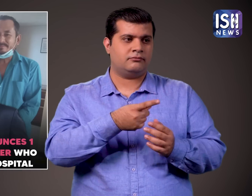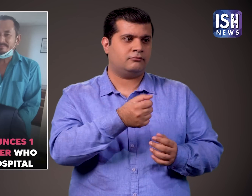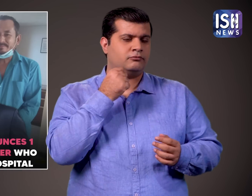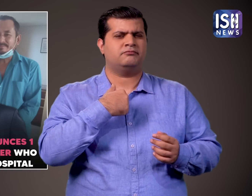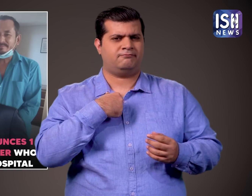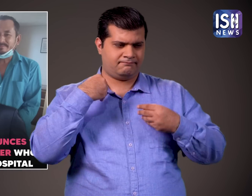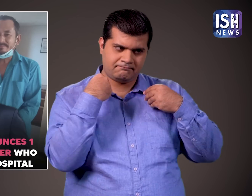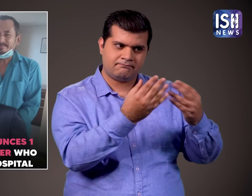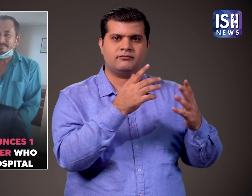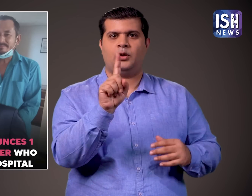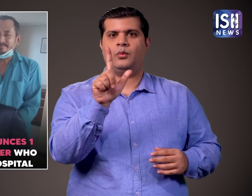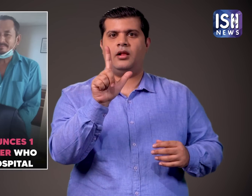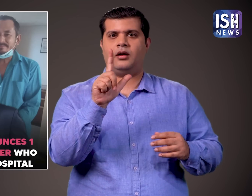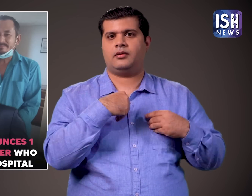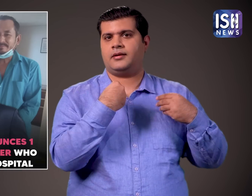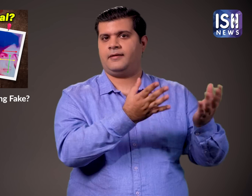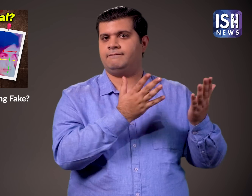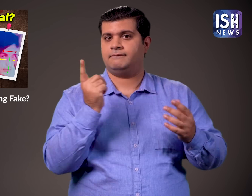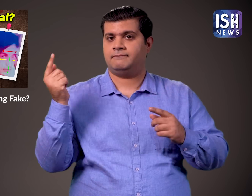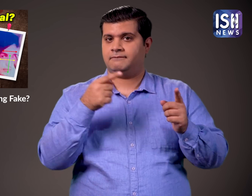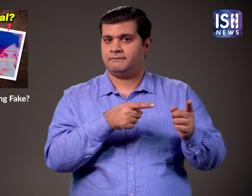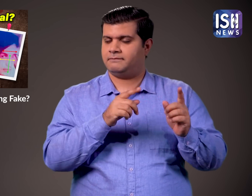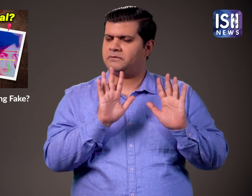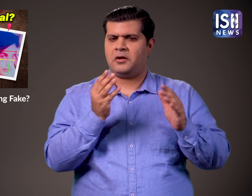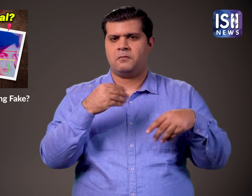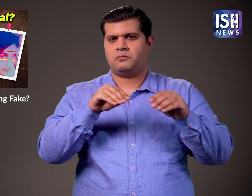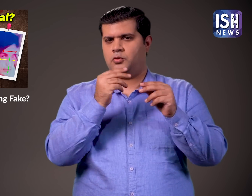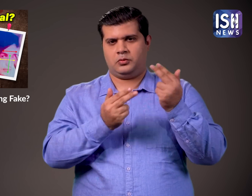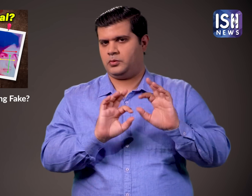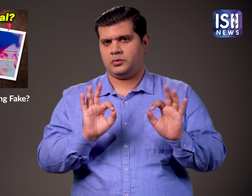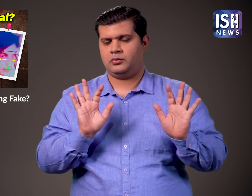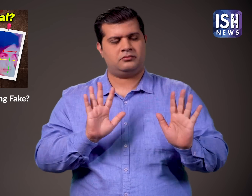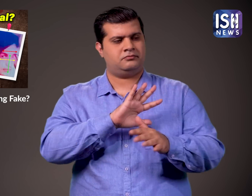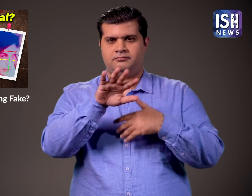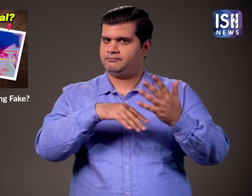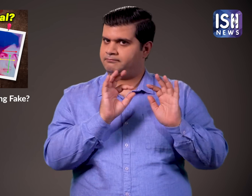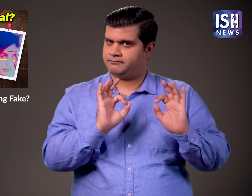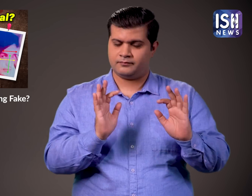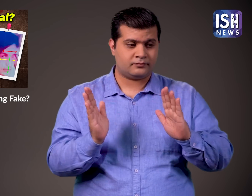This is why he rewarded him ₹1 lakh. There is no more news in this refernce.